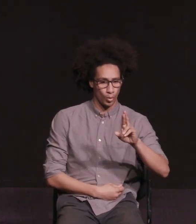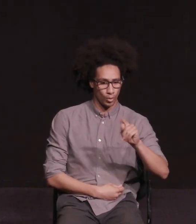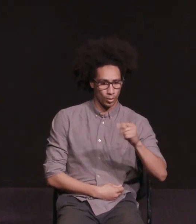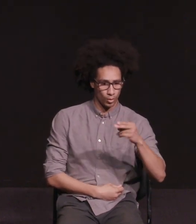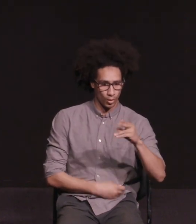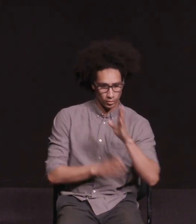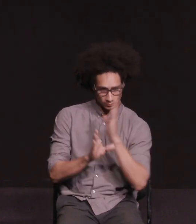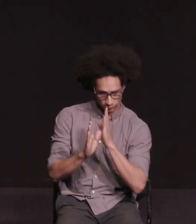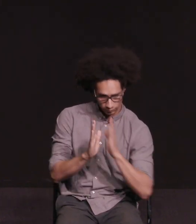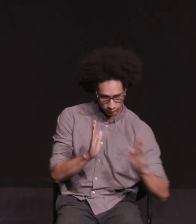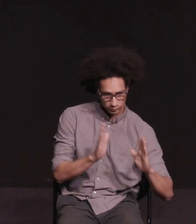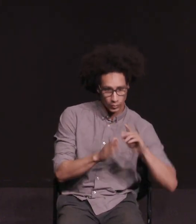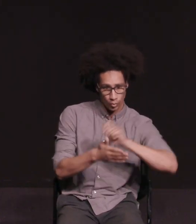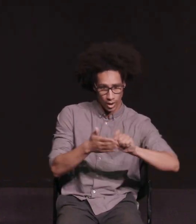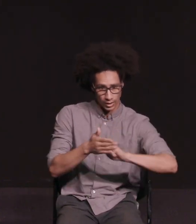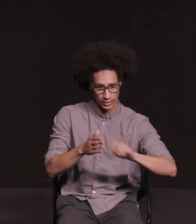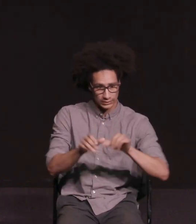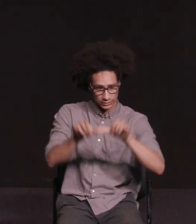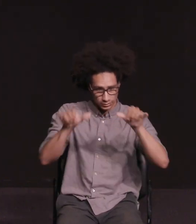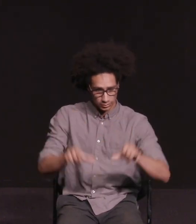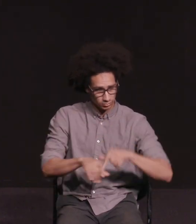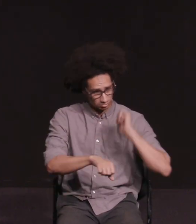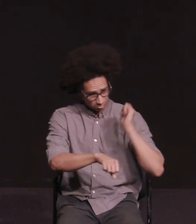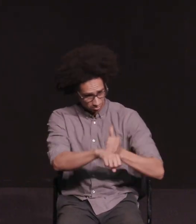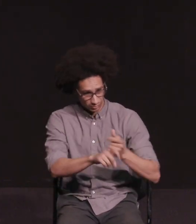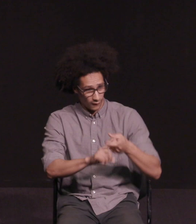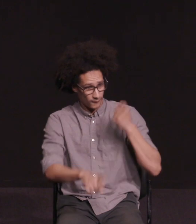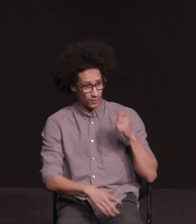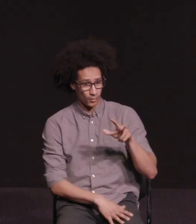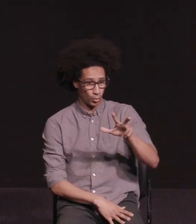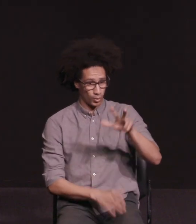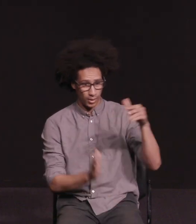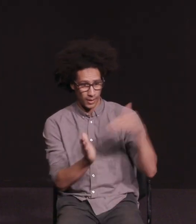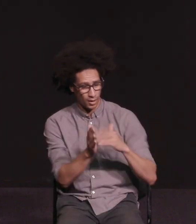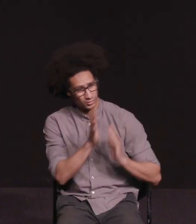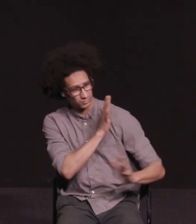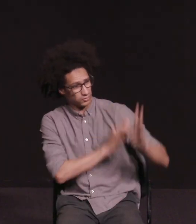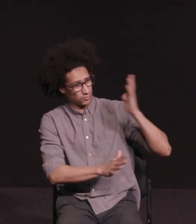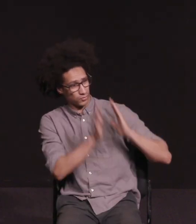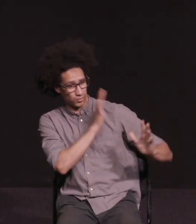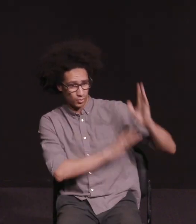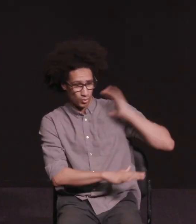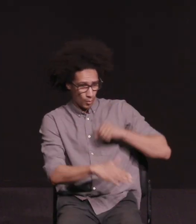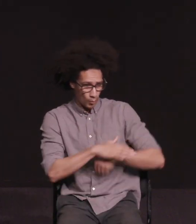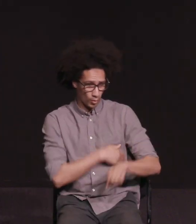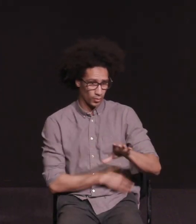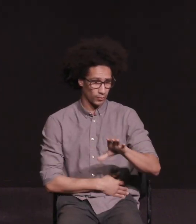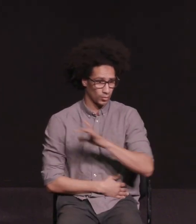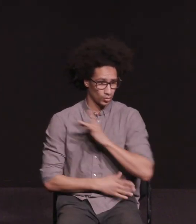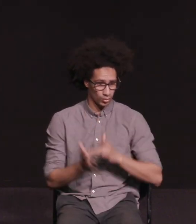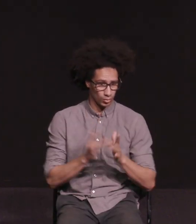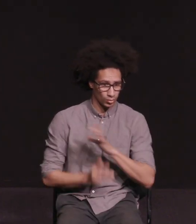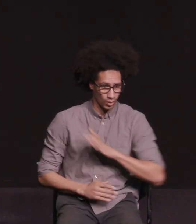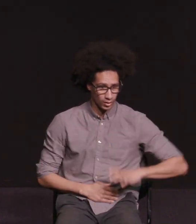to 300 BC are well-documented beyond the hieroglyphics of Egyptians.